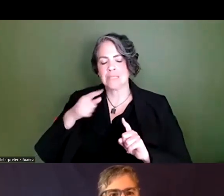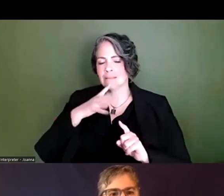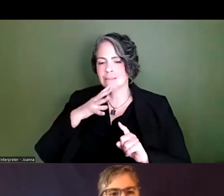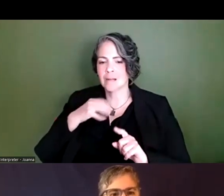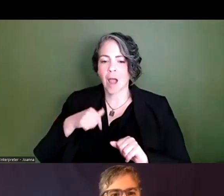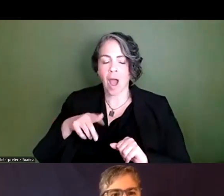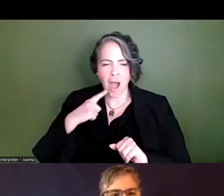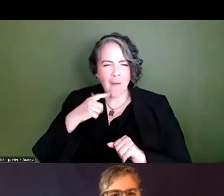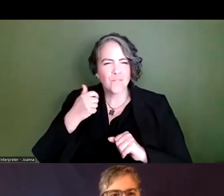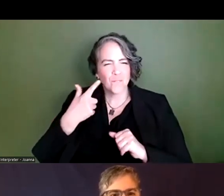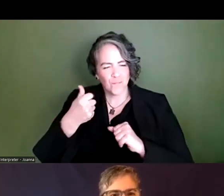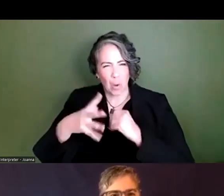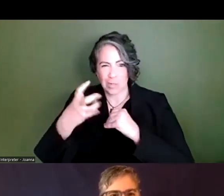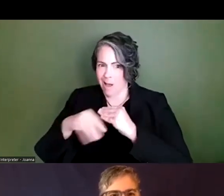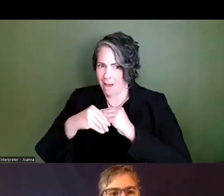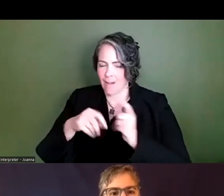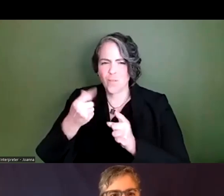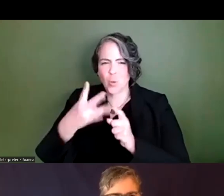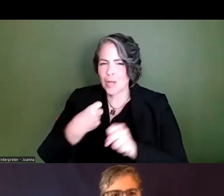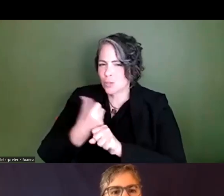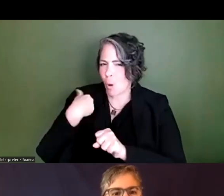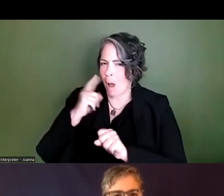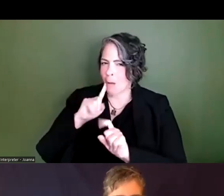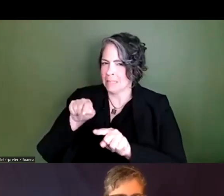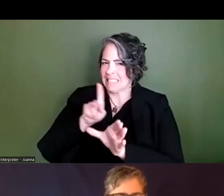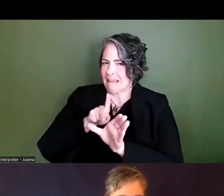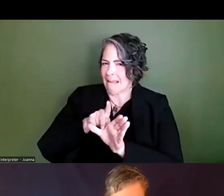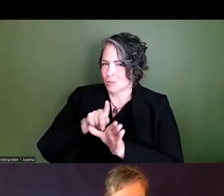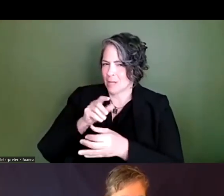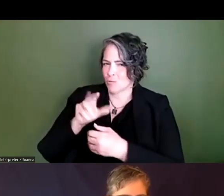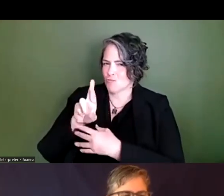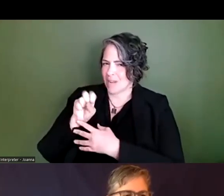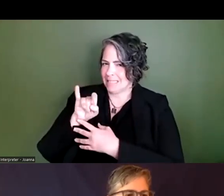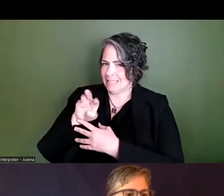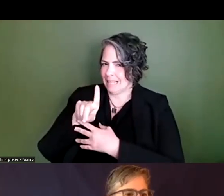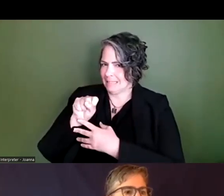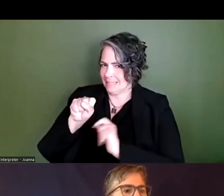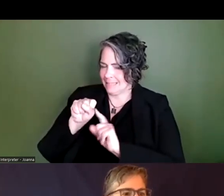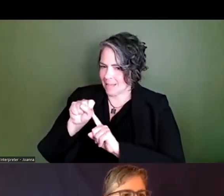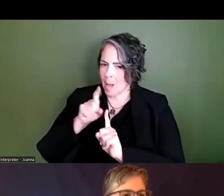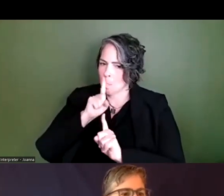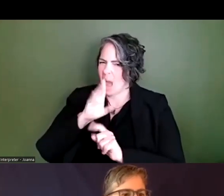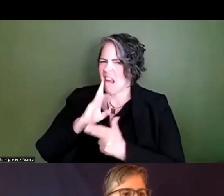a hospital in Boston that I will not name, and she had my mental health recovery story.